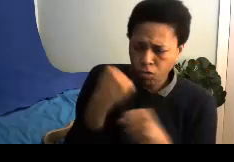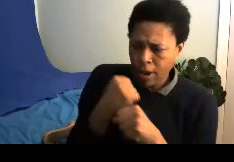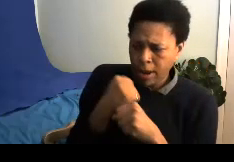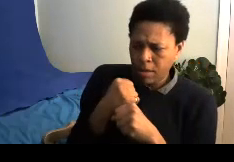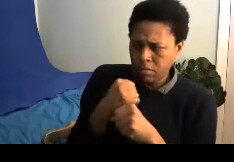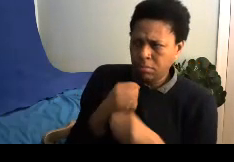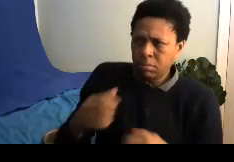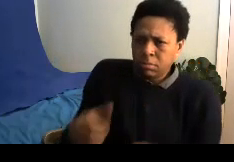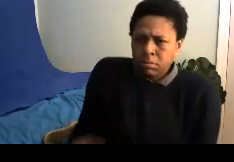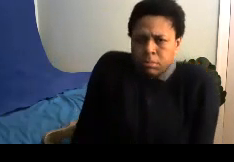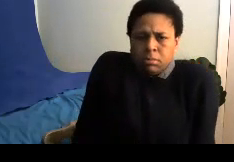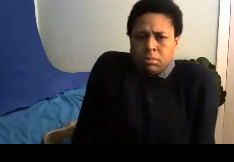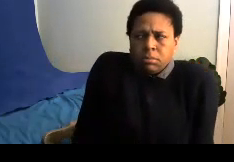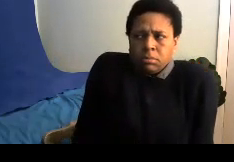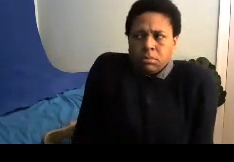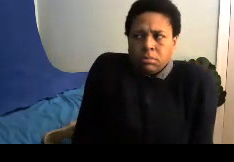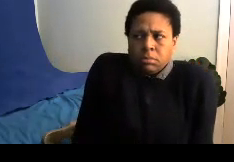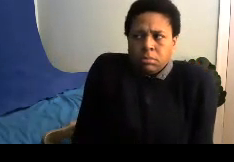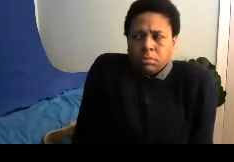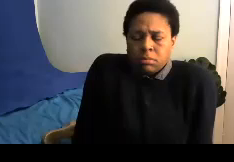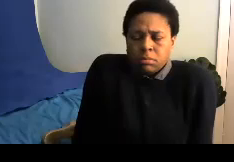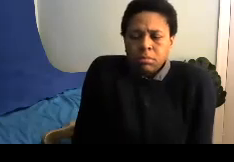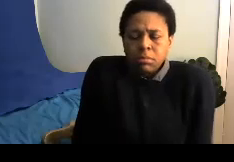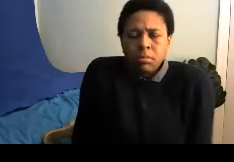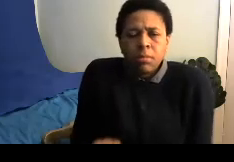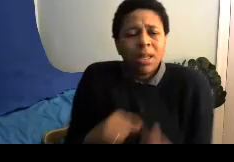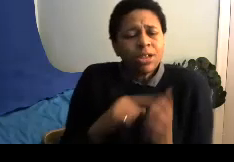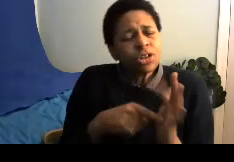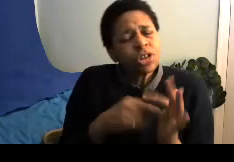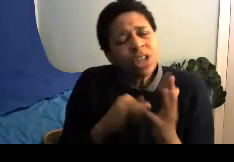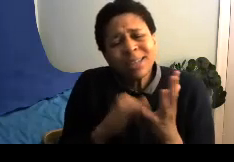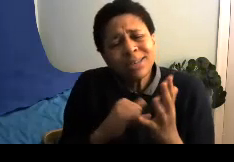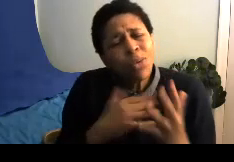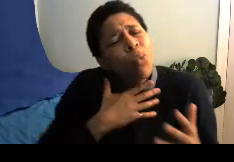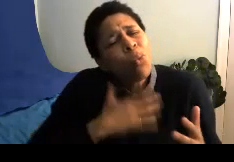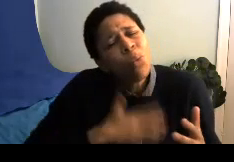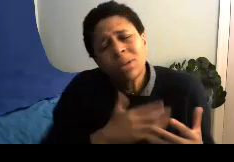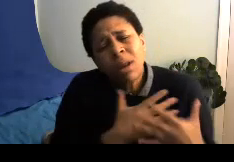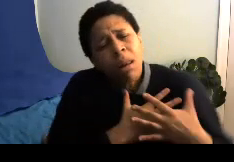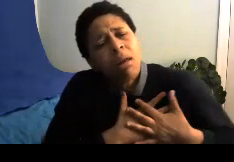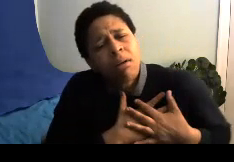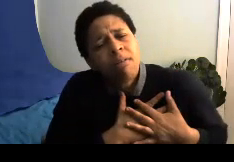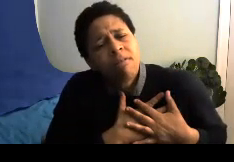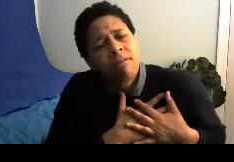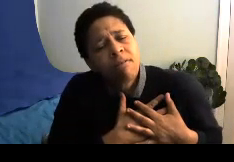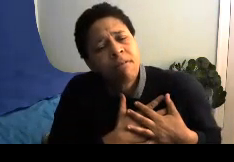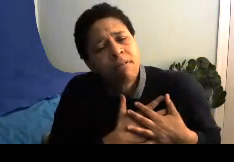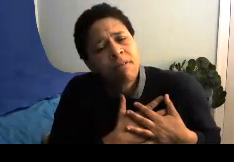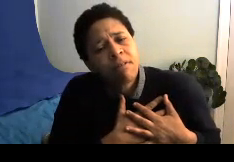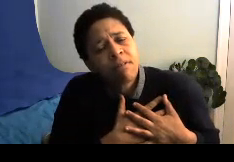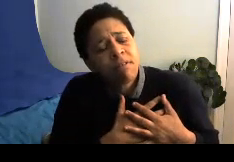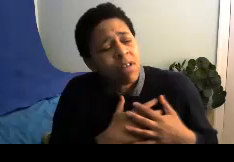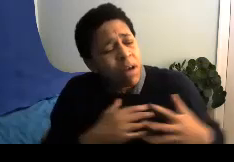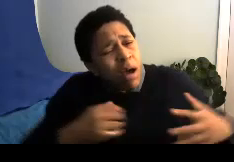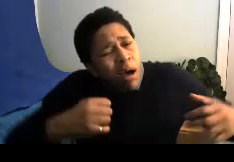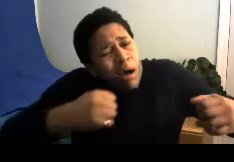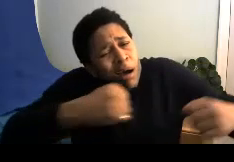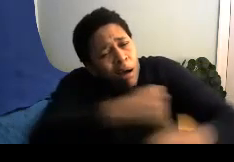sides. All Jesse wanted was some love. He hugged him, squeezed